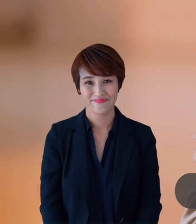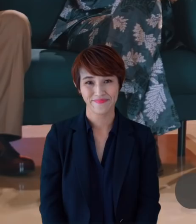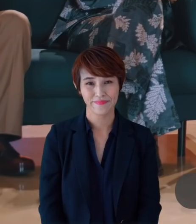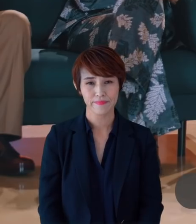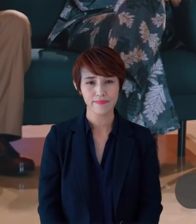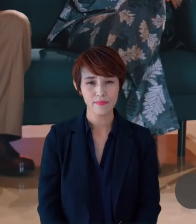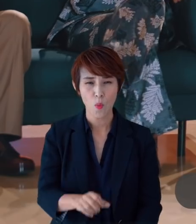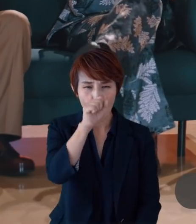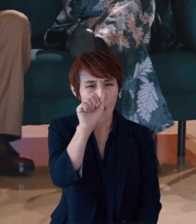j-hope: Hmm, where would be good?